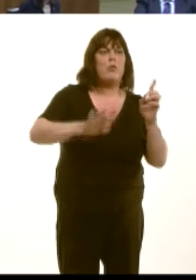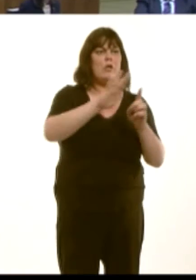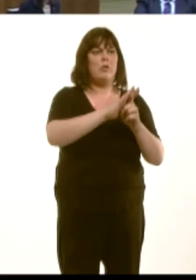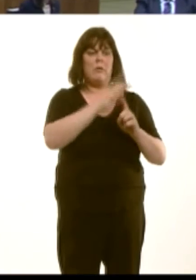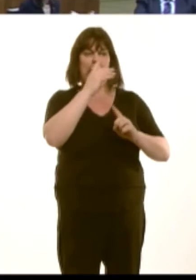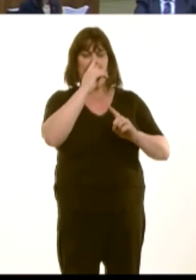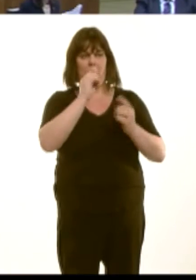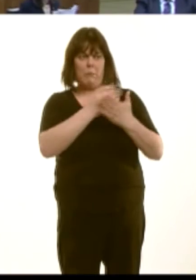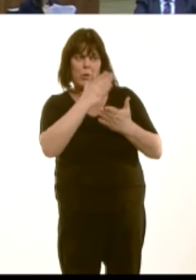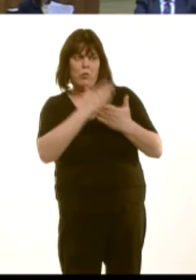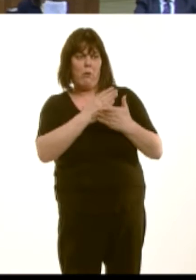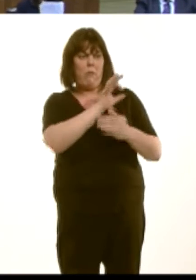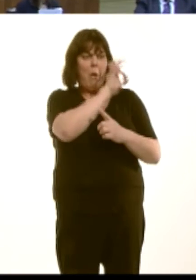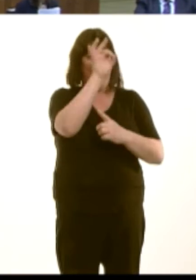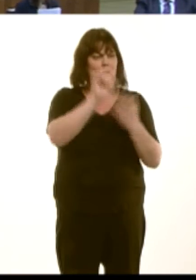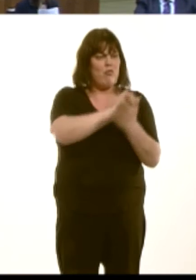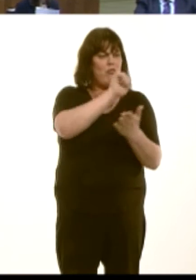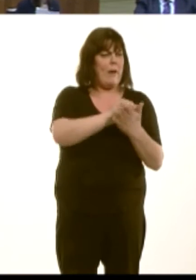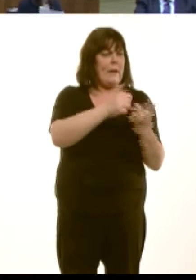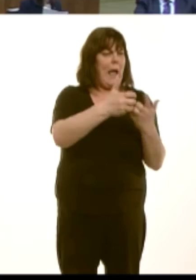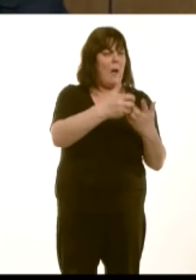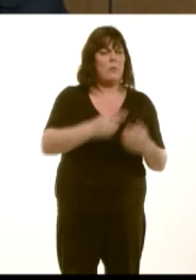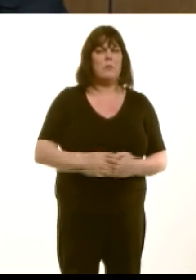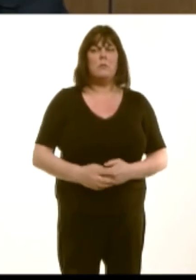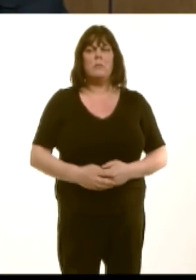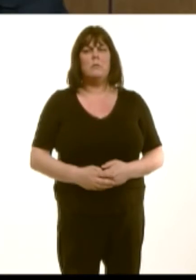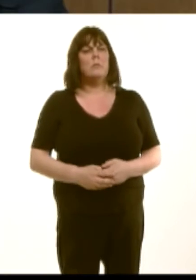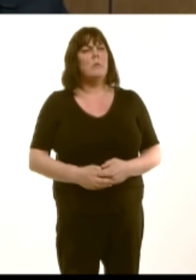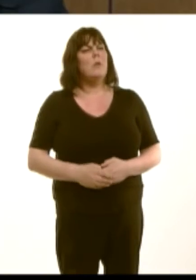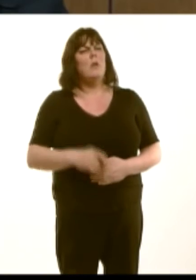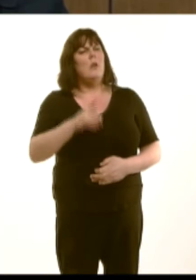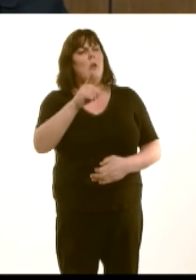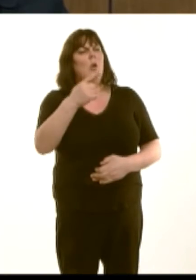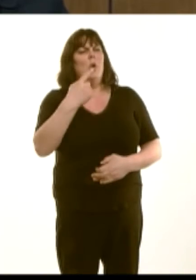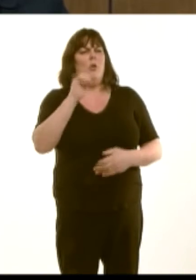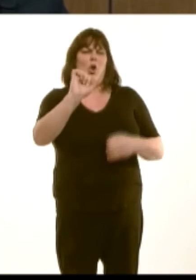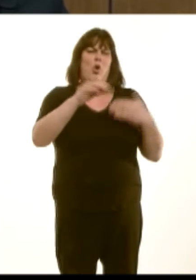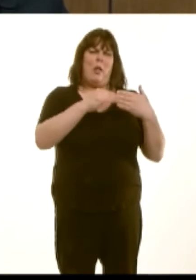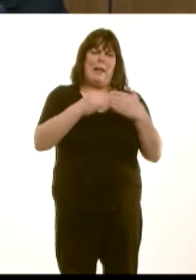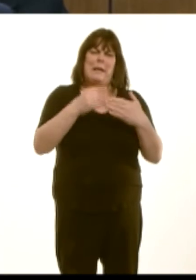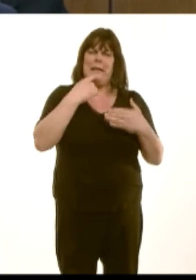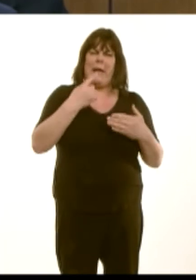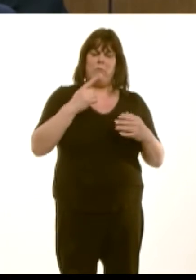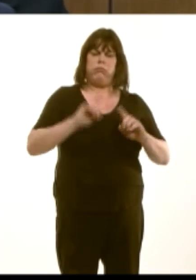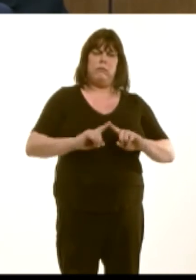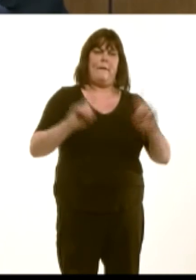Carwyn Jones: That seems to be completely different to what was said by your leader, but there we are, Iíll try to answer your question.